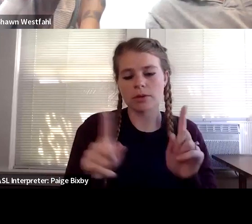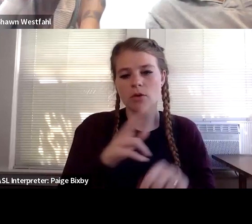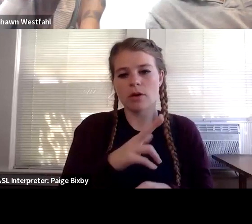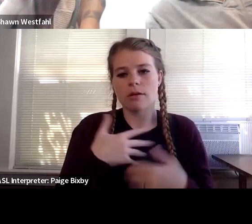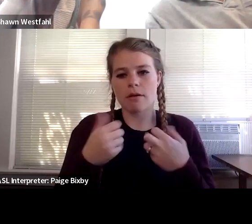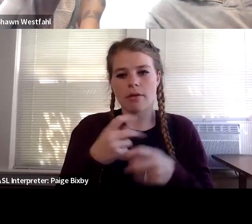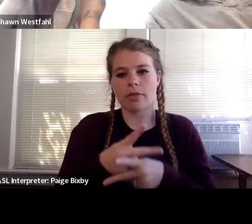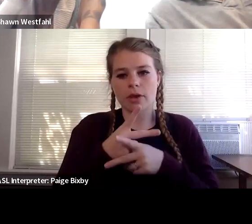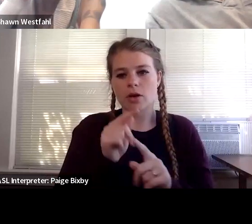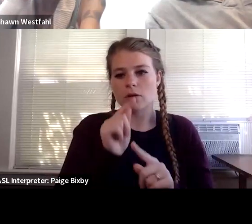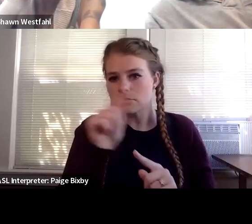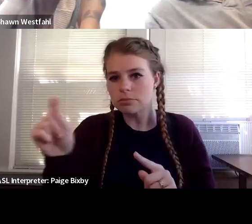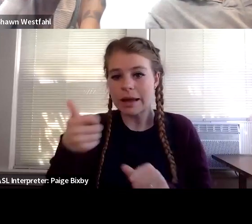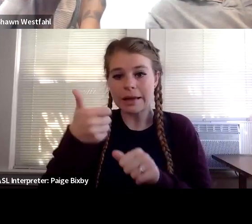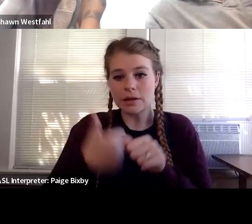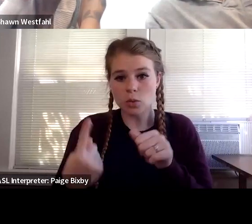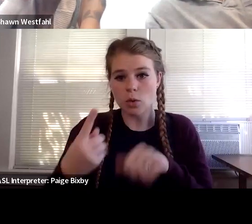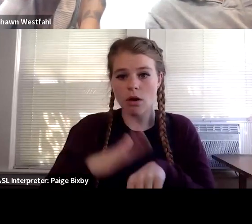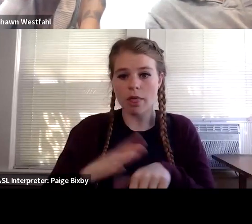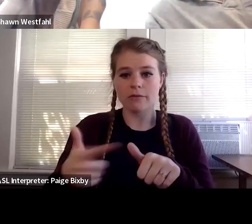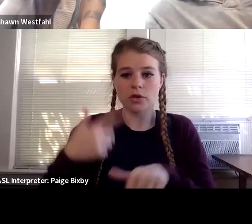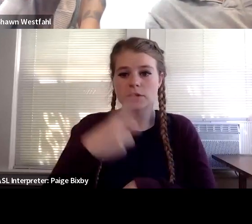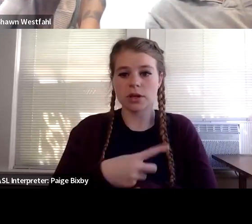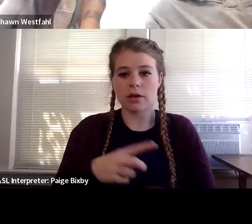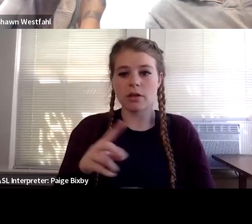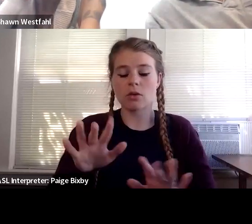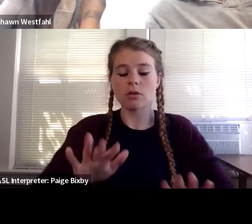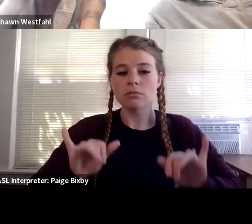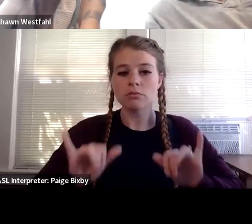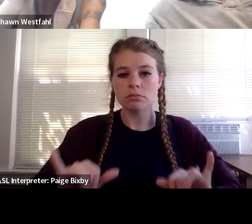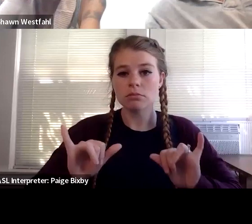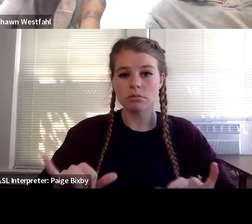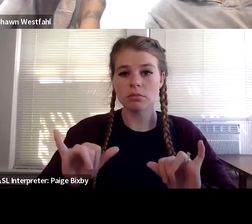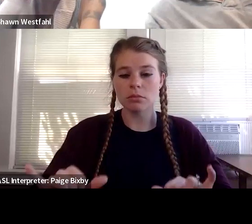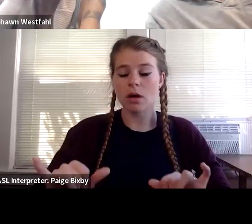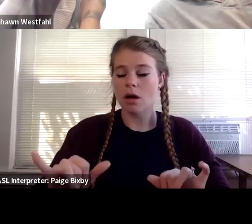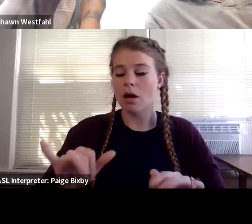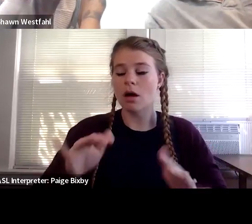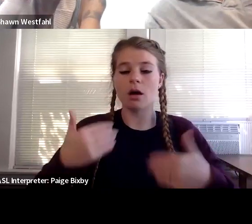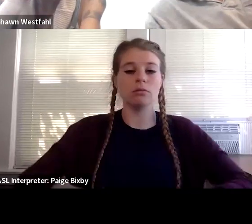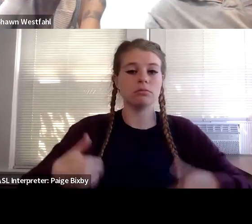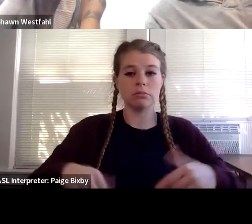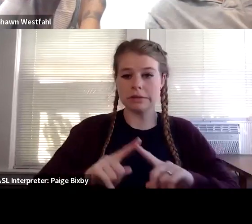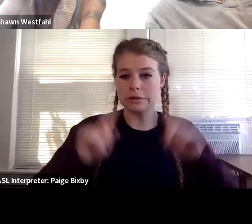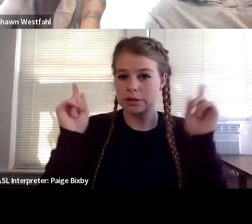and each one on their first day is like, this is nothing that I would've ever expected. And I know that even when I had been seeing Brian,